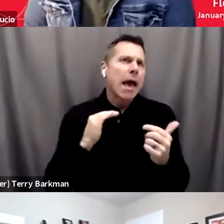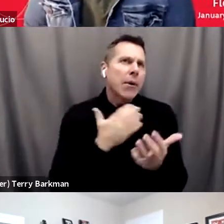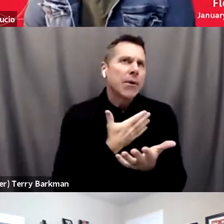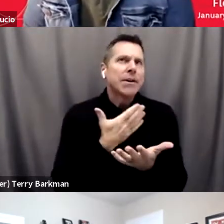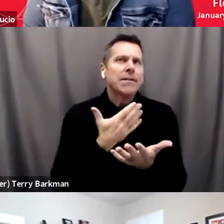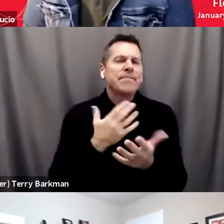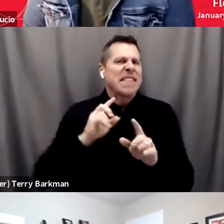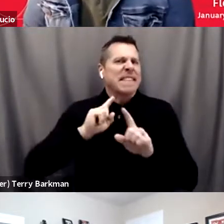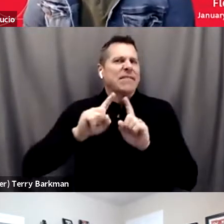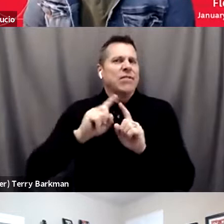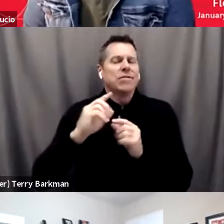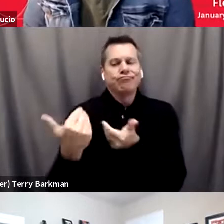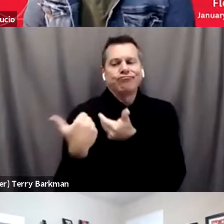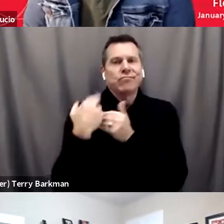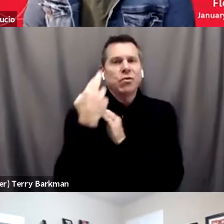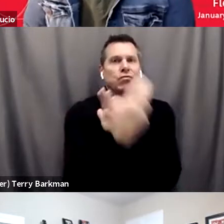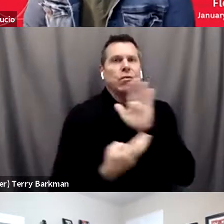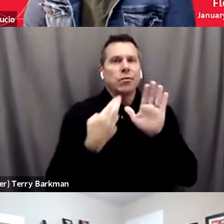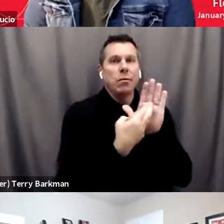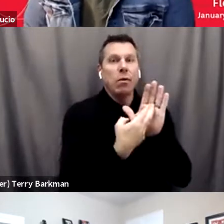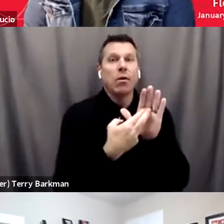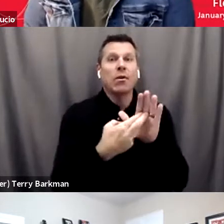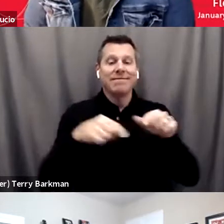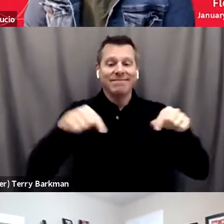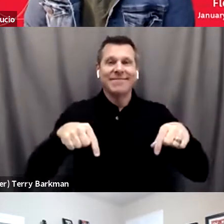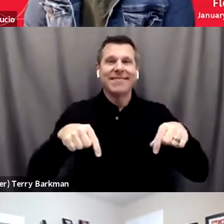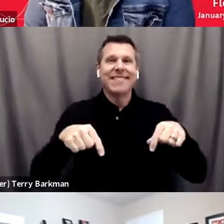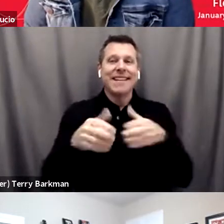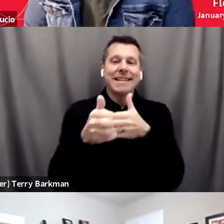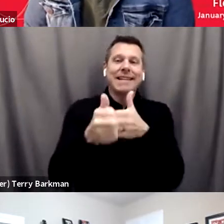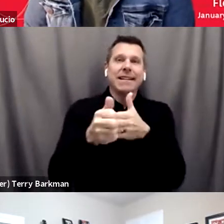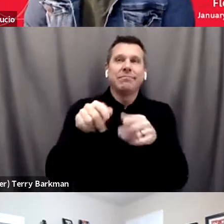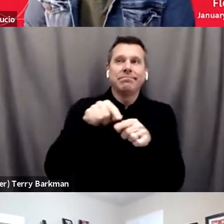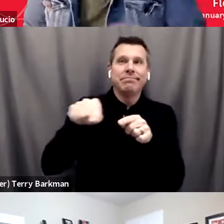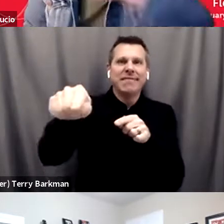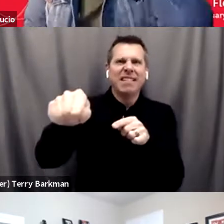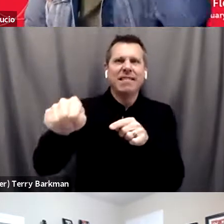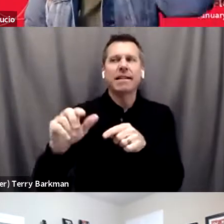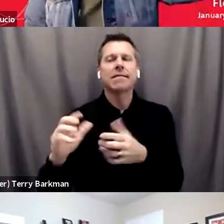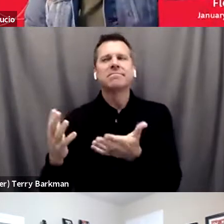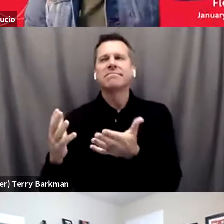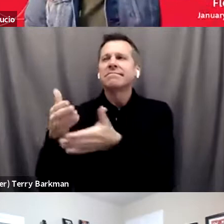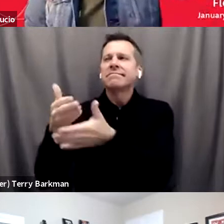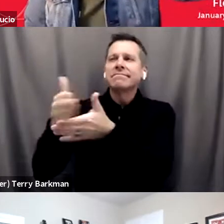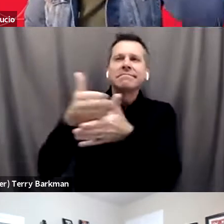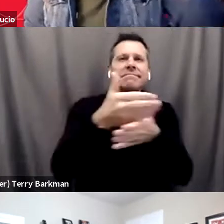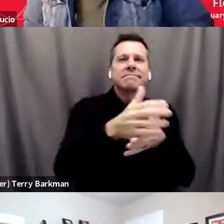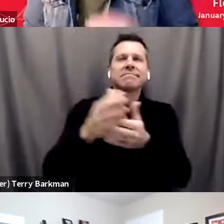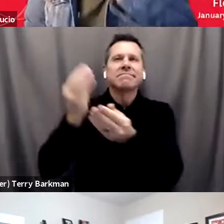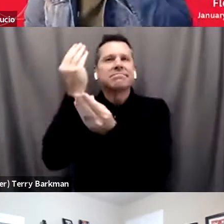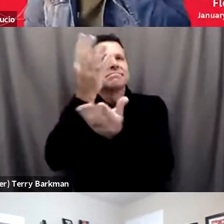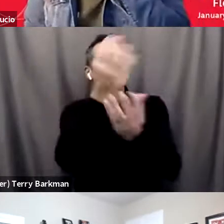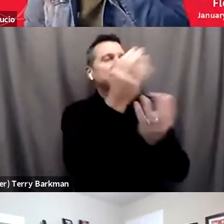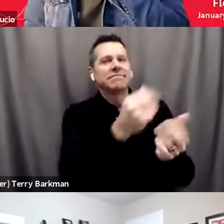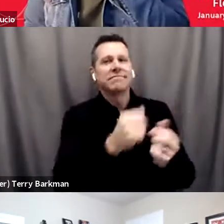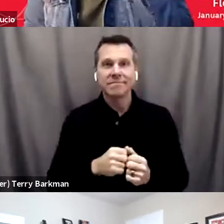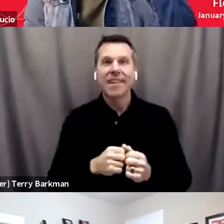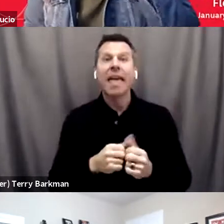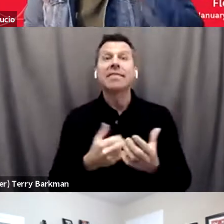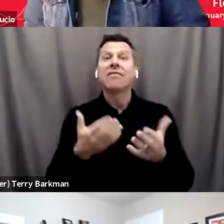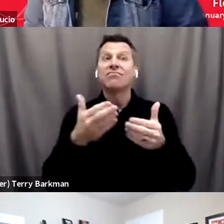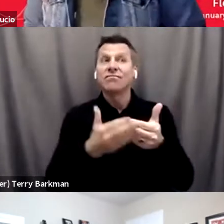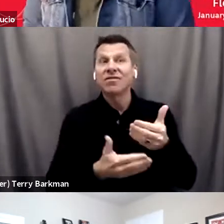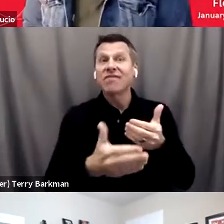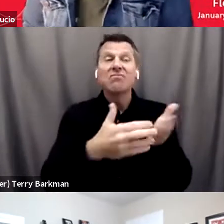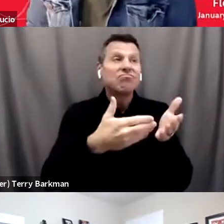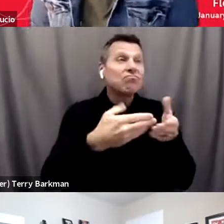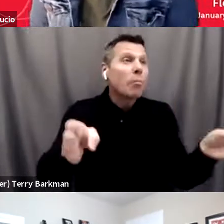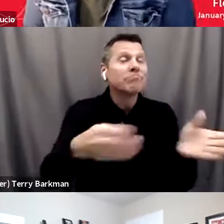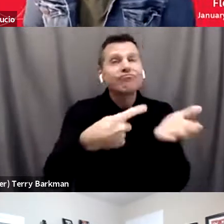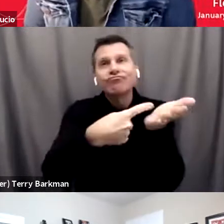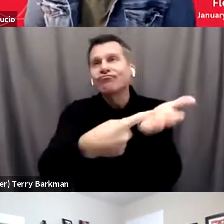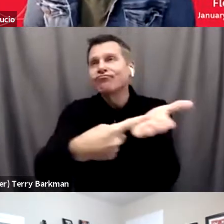roles within guided pathways, and then use that as sort of a springboard for discussion. So that we can then have an interactive